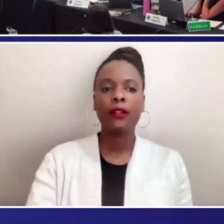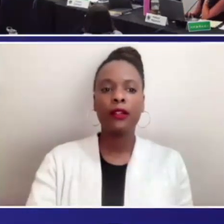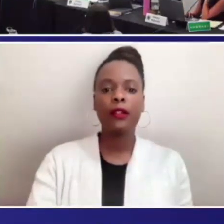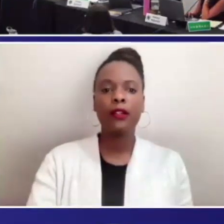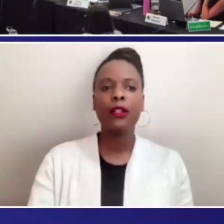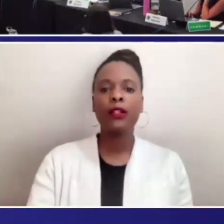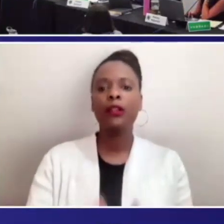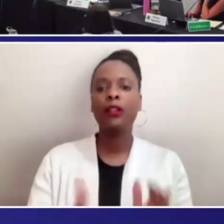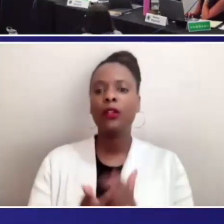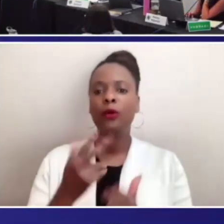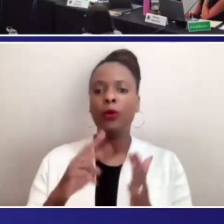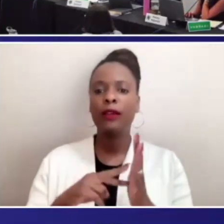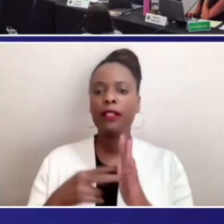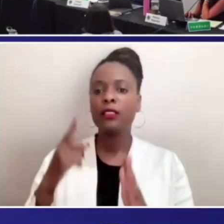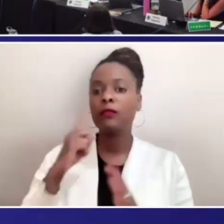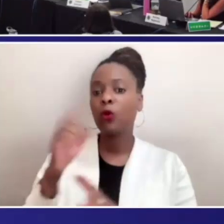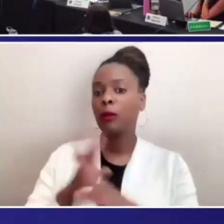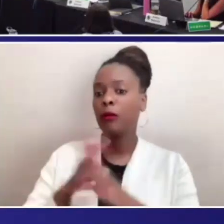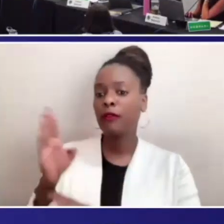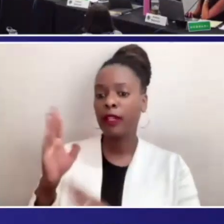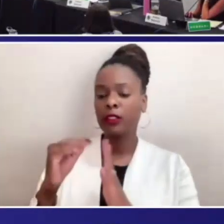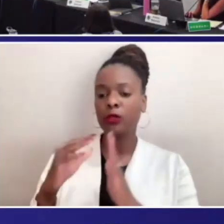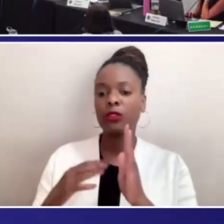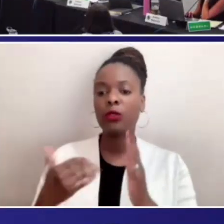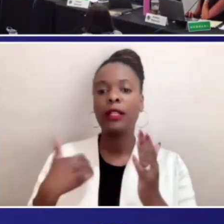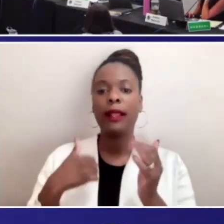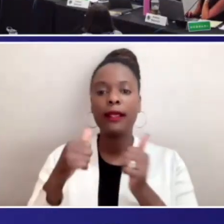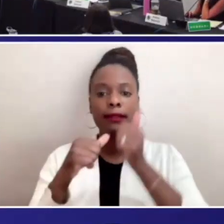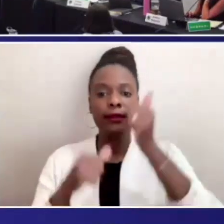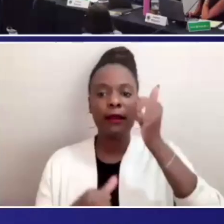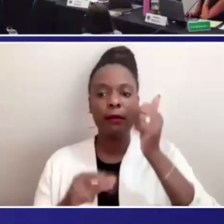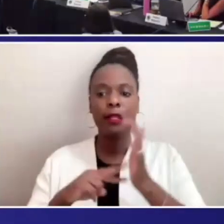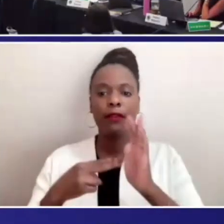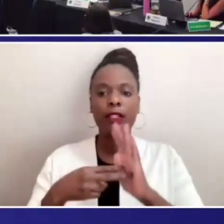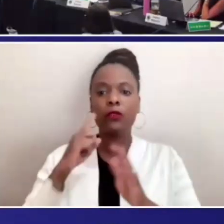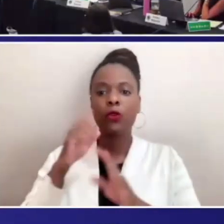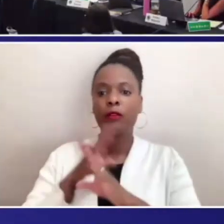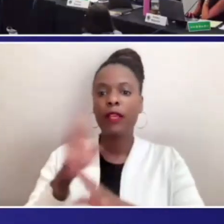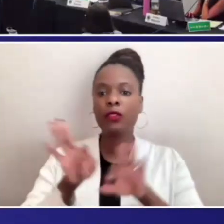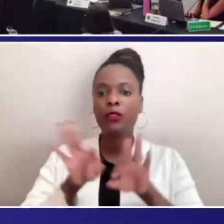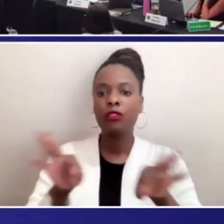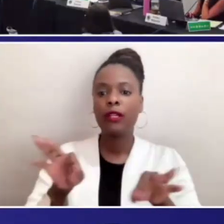student, which has a sub-definition of professional degree, is in 685.102.